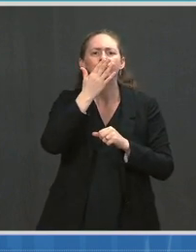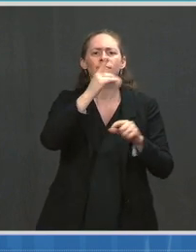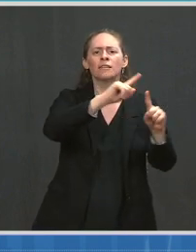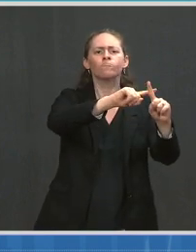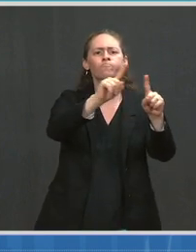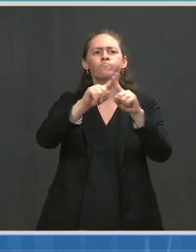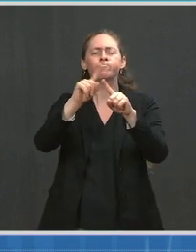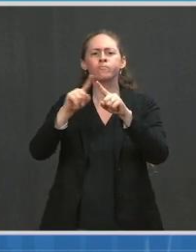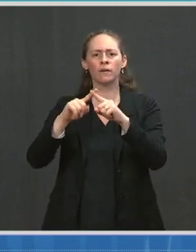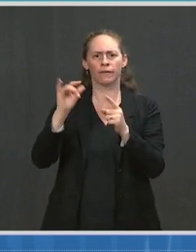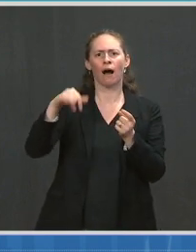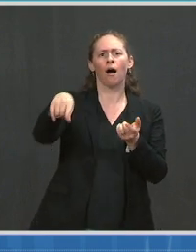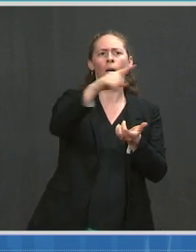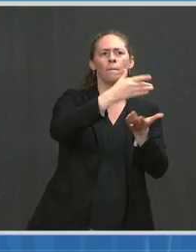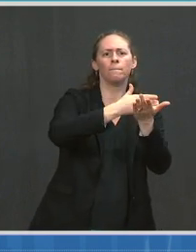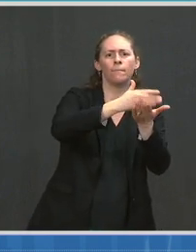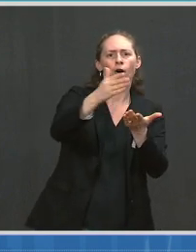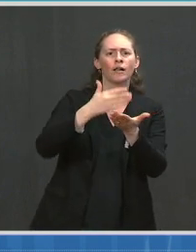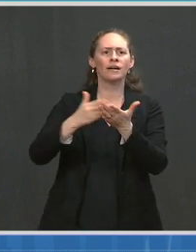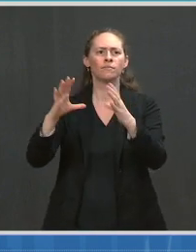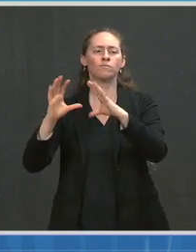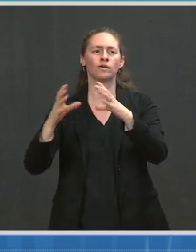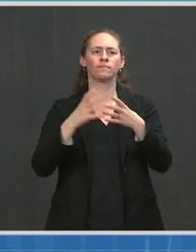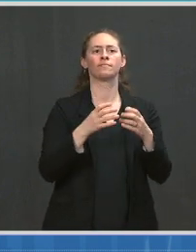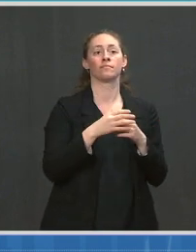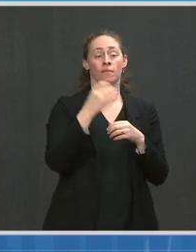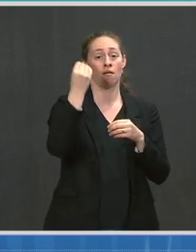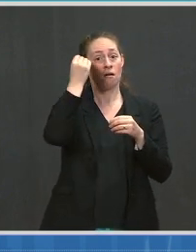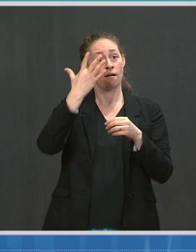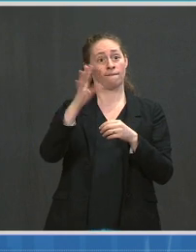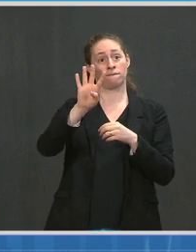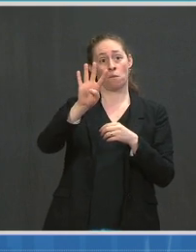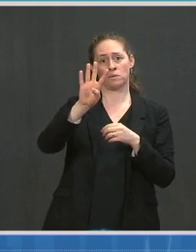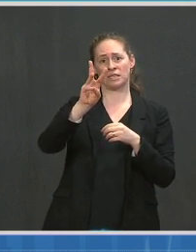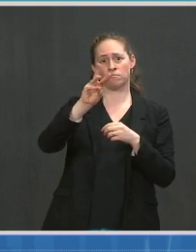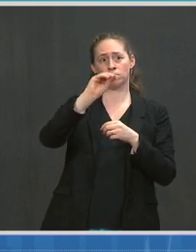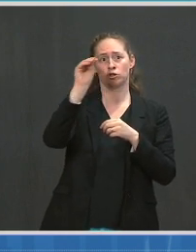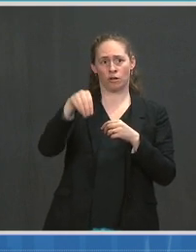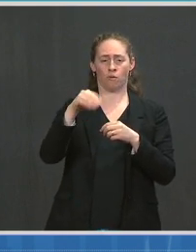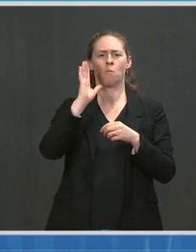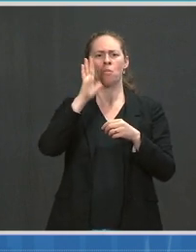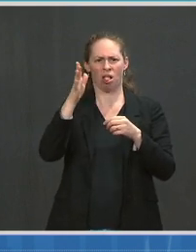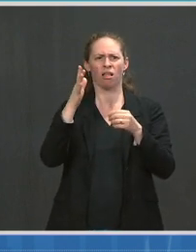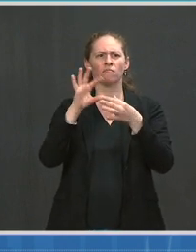must go to support local health departments, community-based organizations and community health centers.